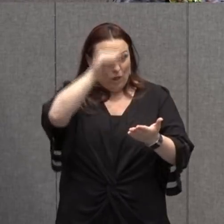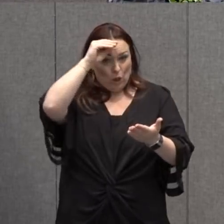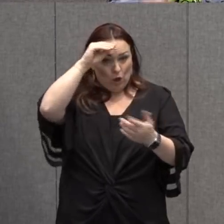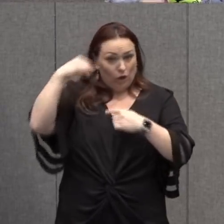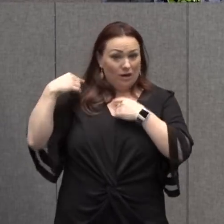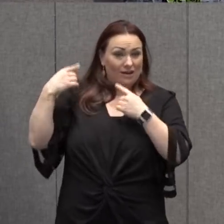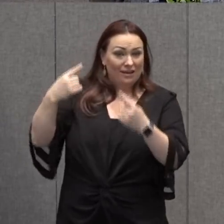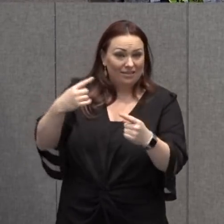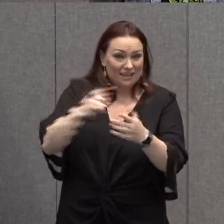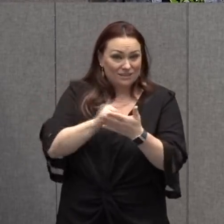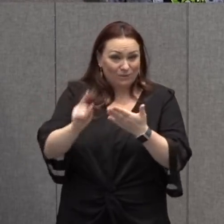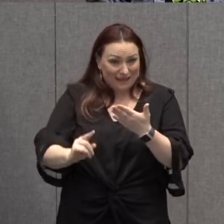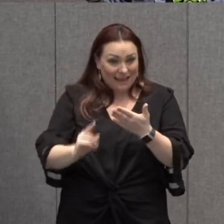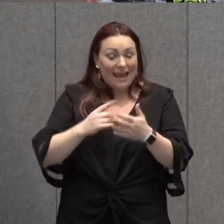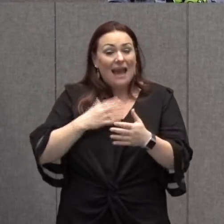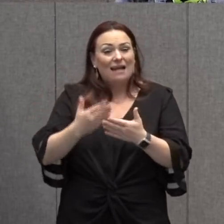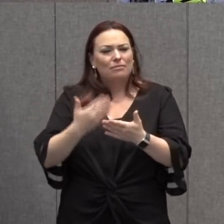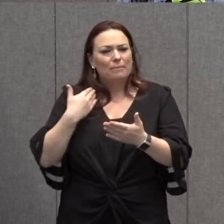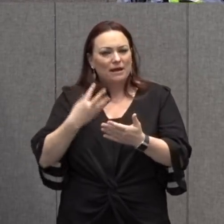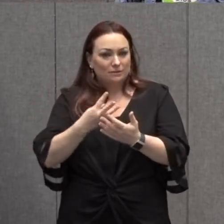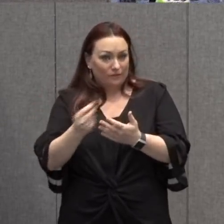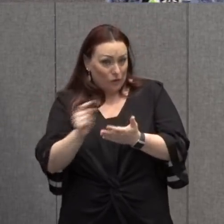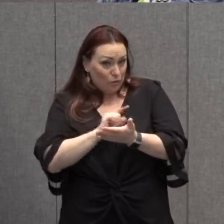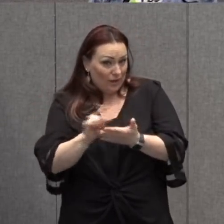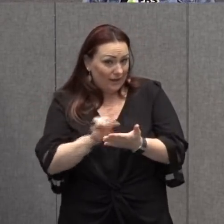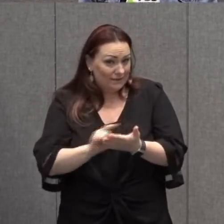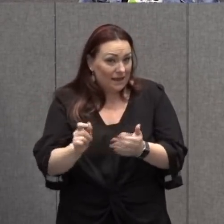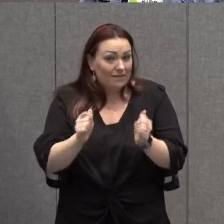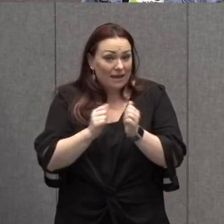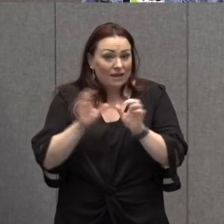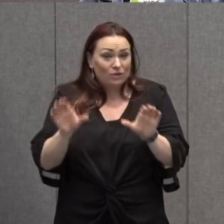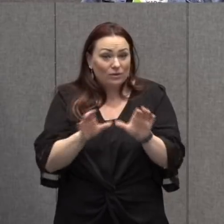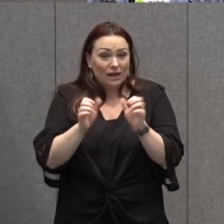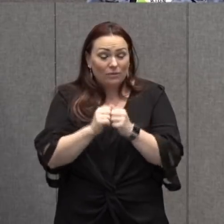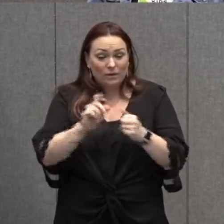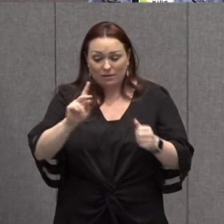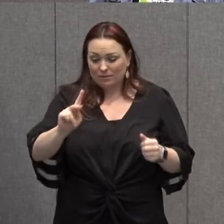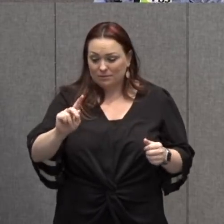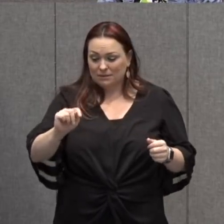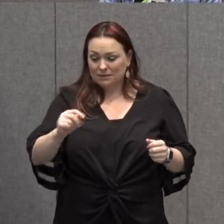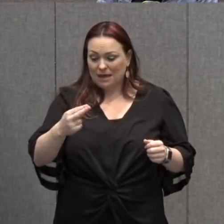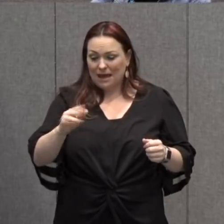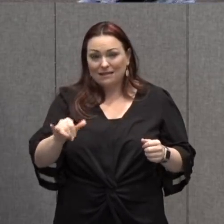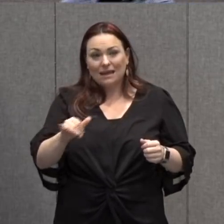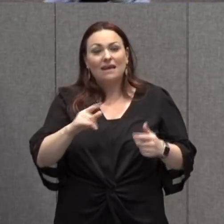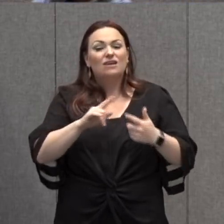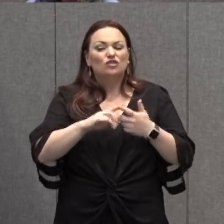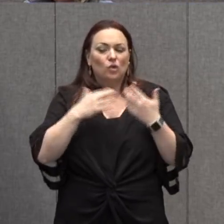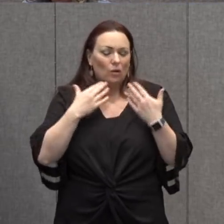and in the past few weeks that you did with Miss Kathy about diagraphs and stuff, so first,